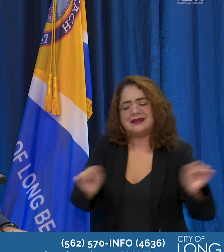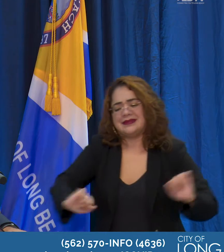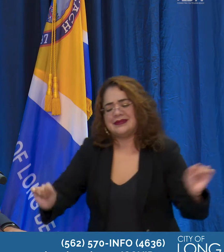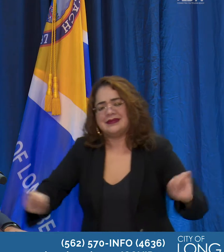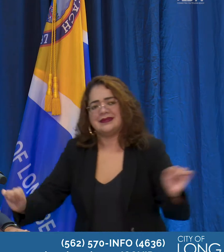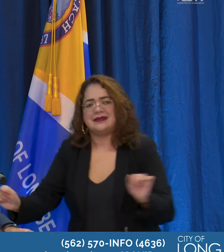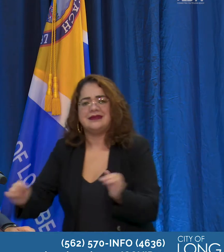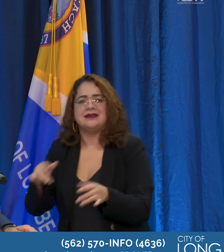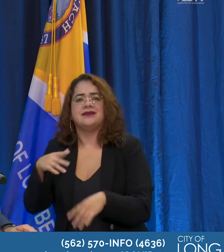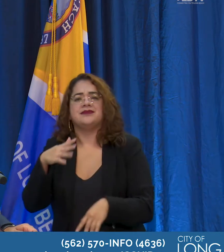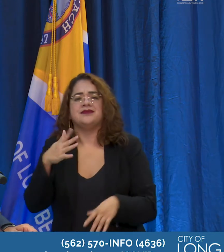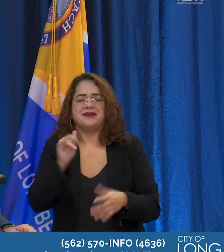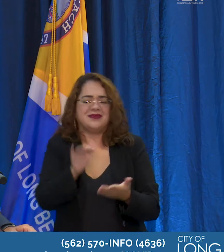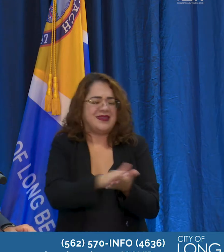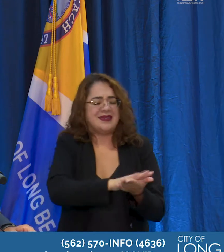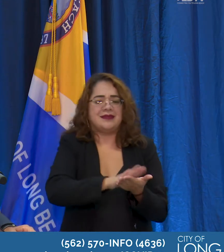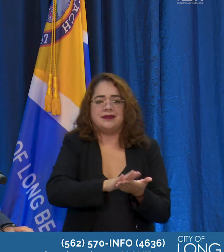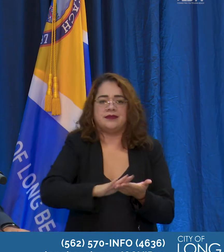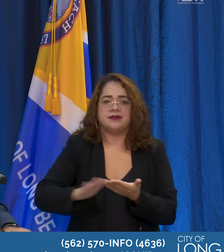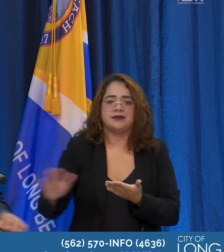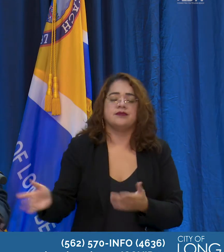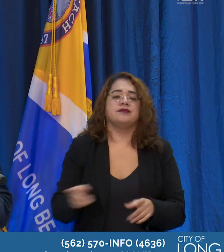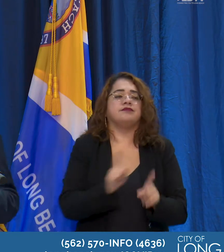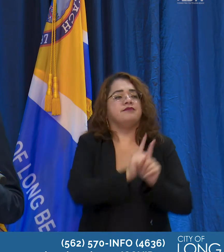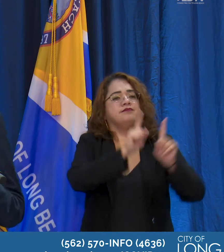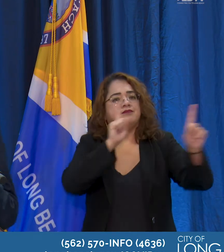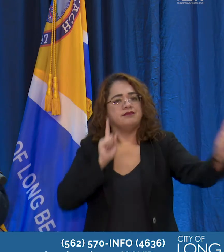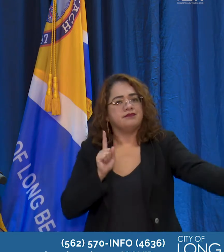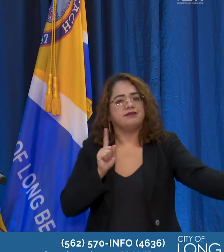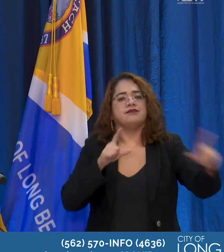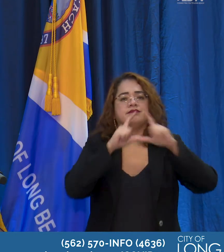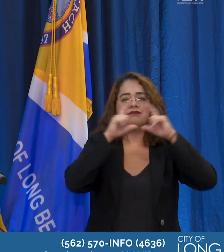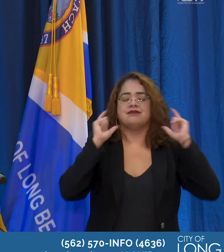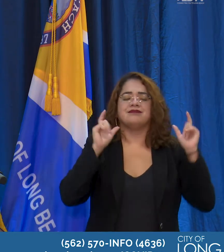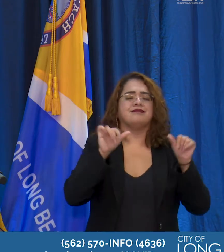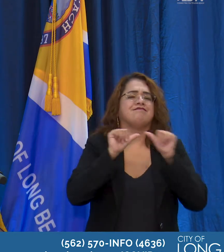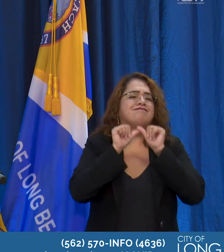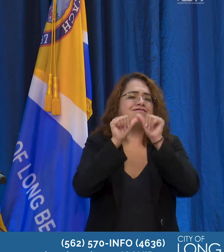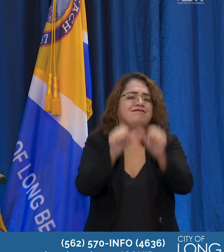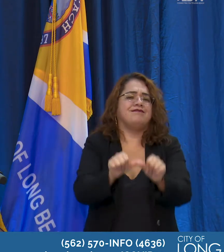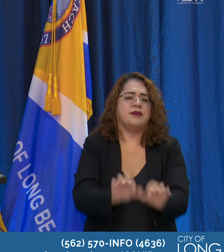continues to be. I want to share also that